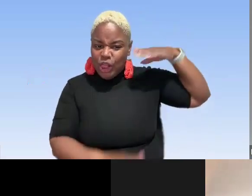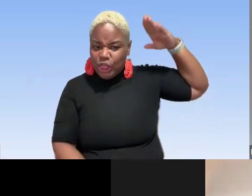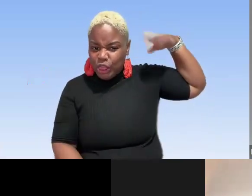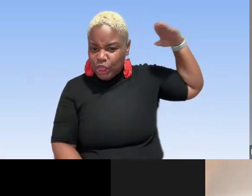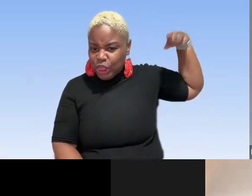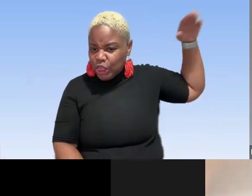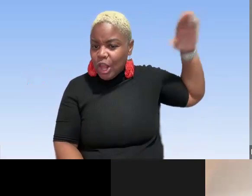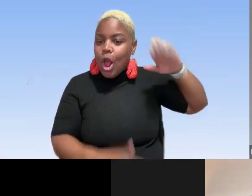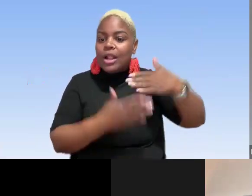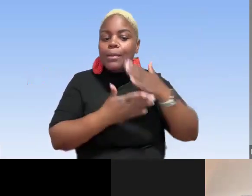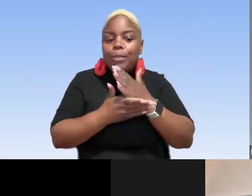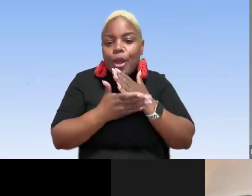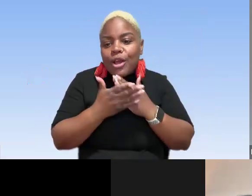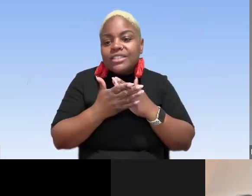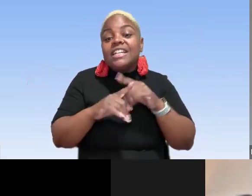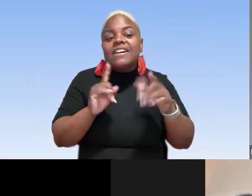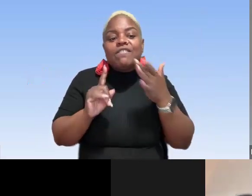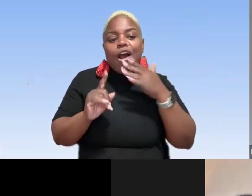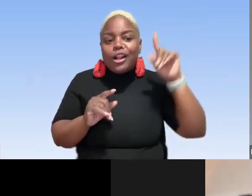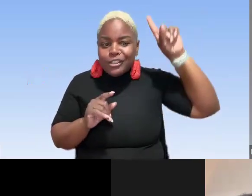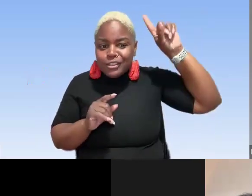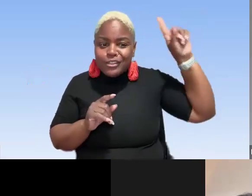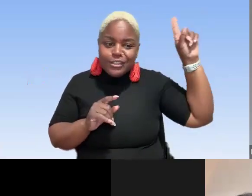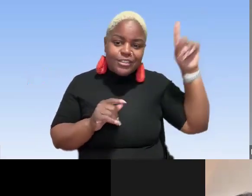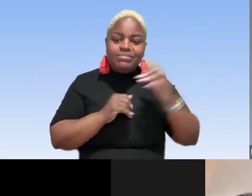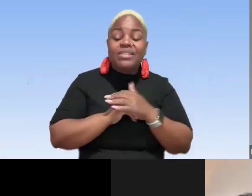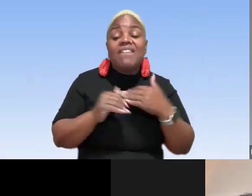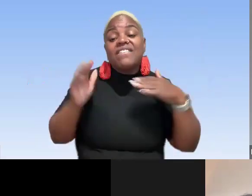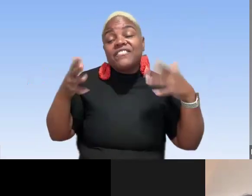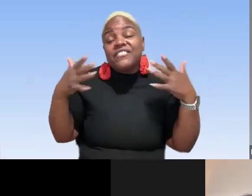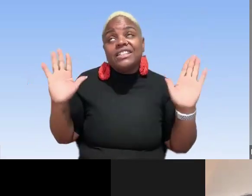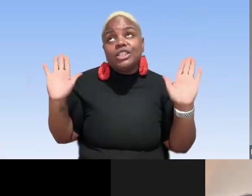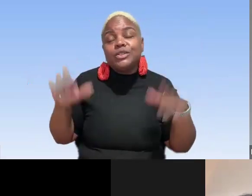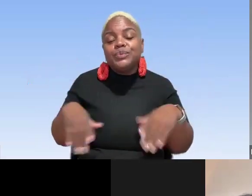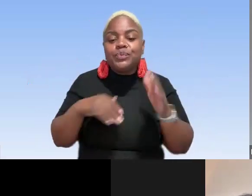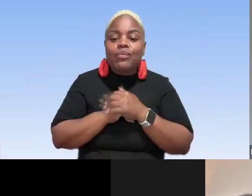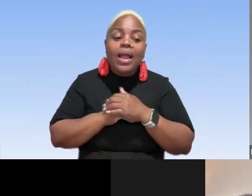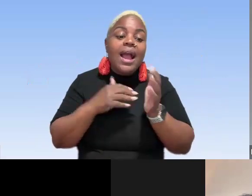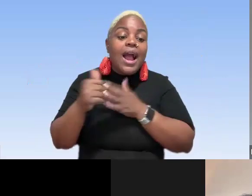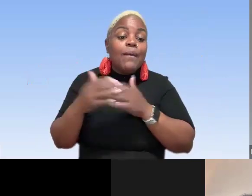So that's story of my life. Um, anyway, I am, I come to you from, um,